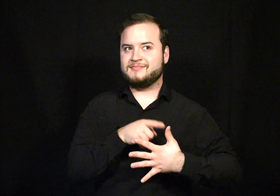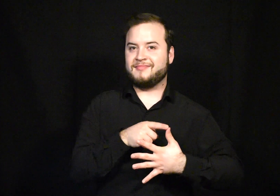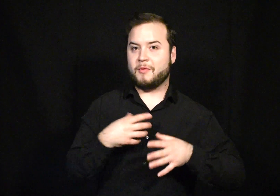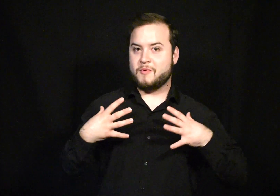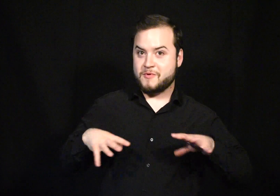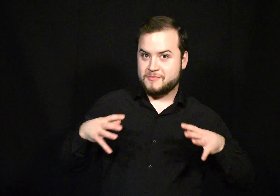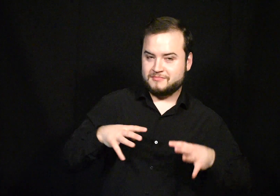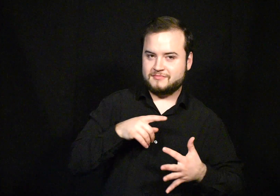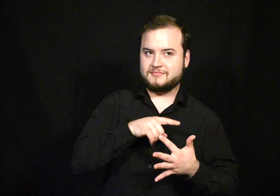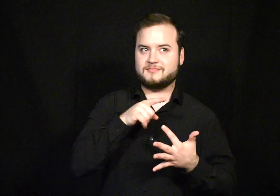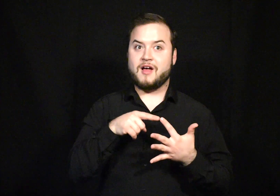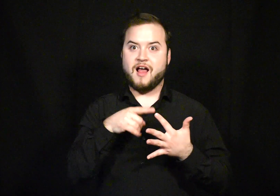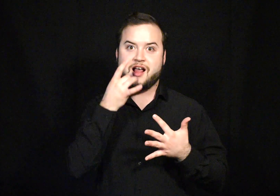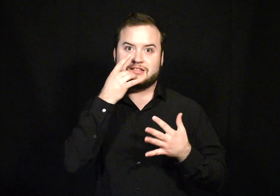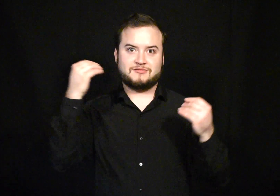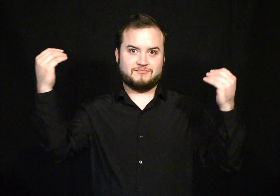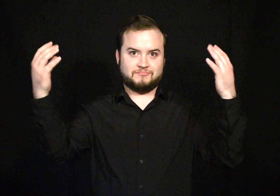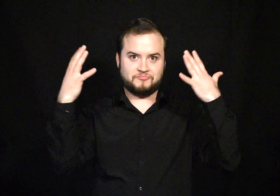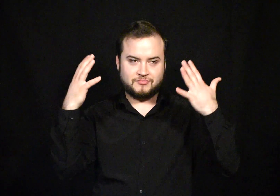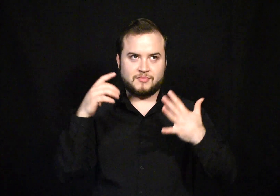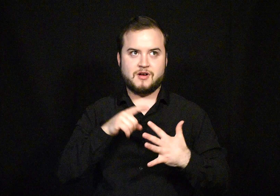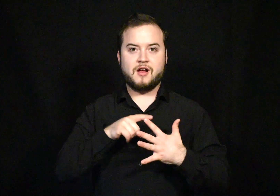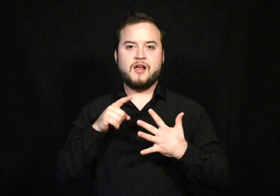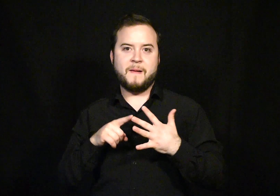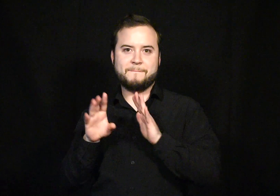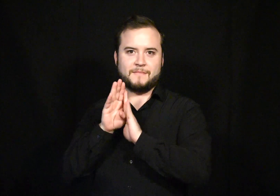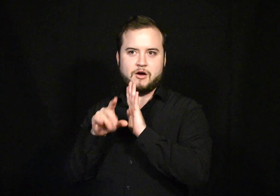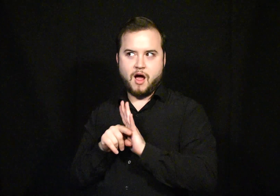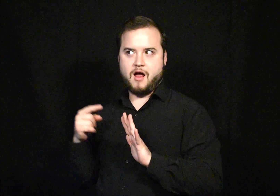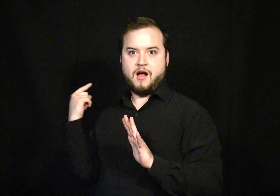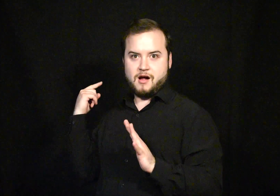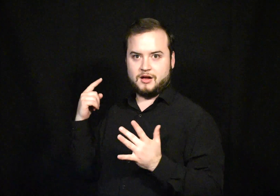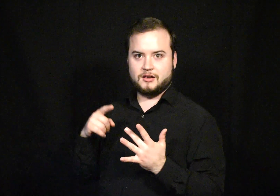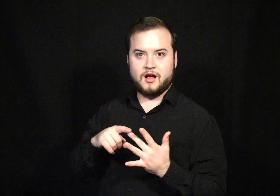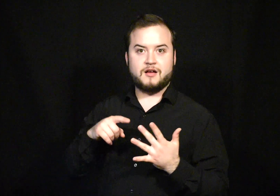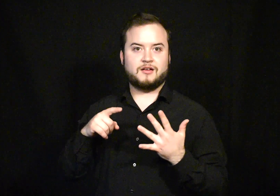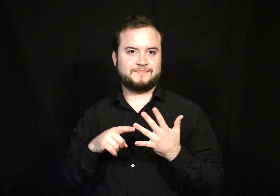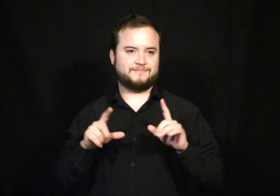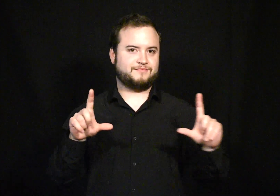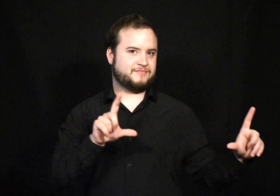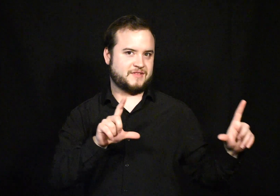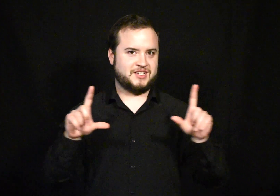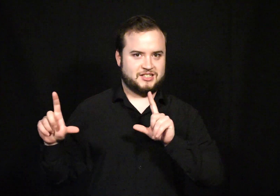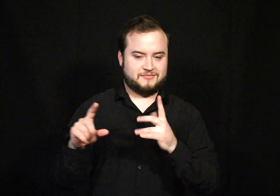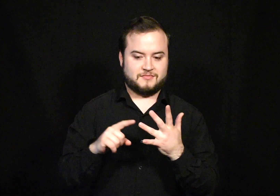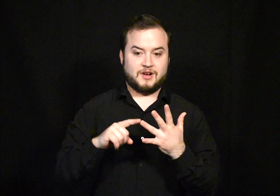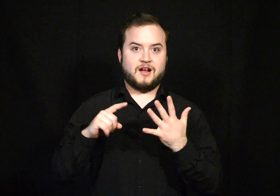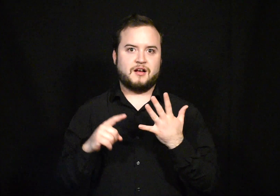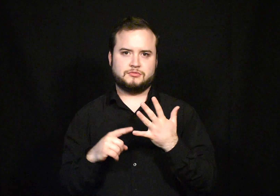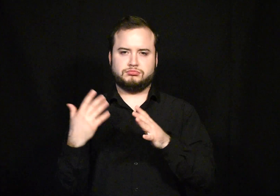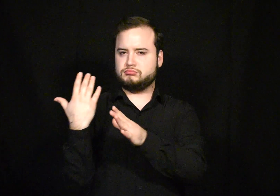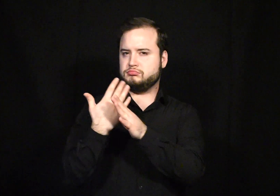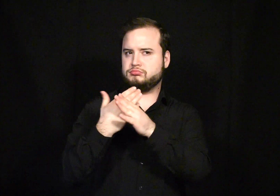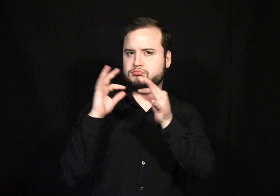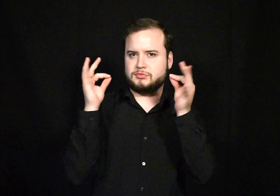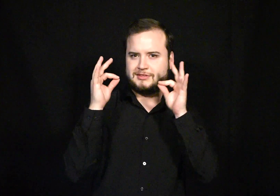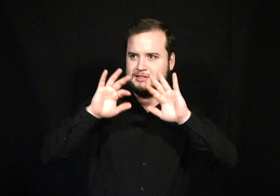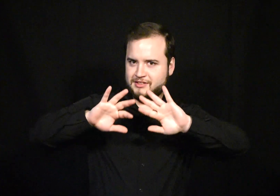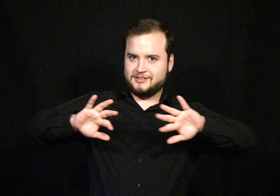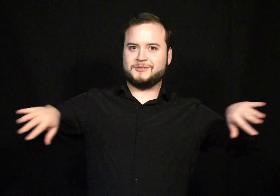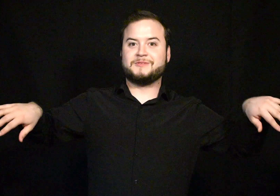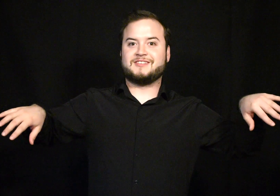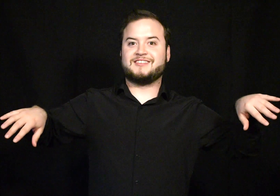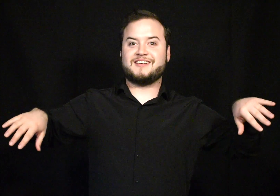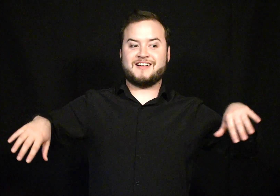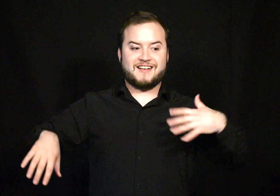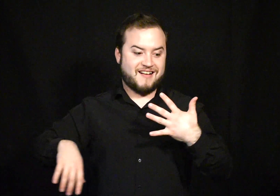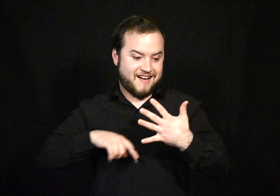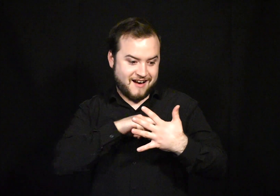wardrobe, lighting, background, framing, and distractions